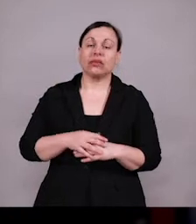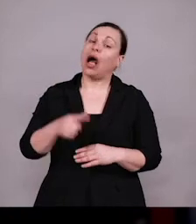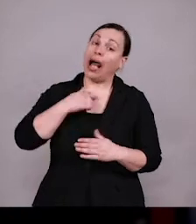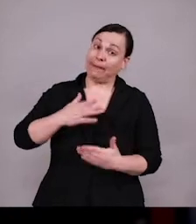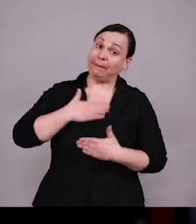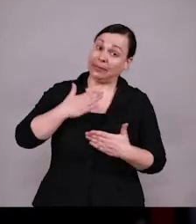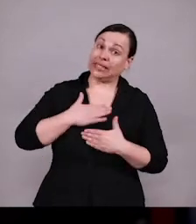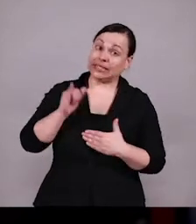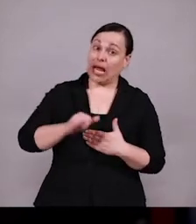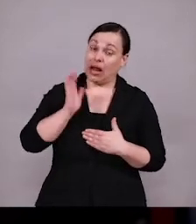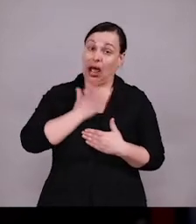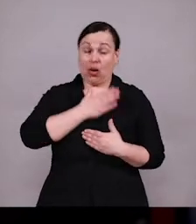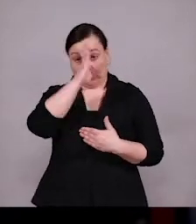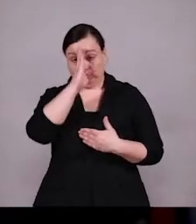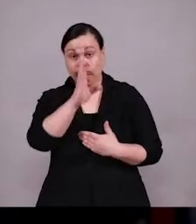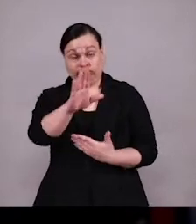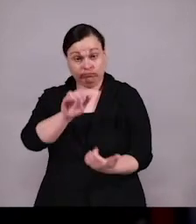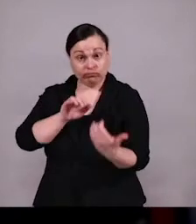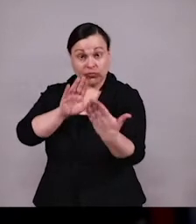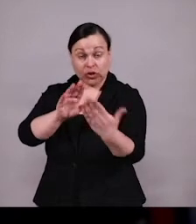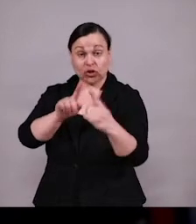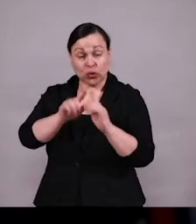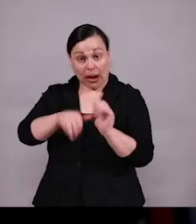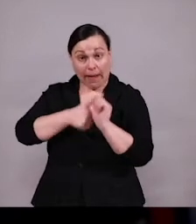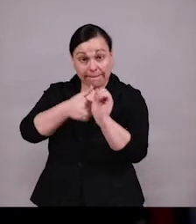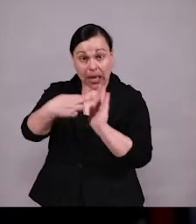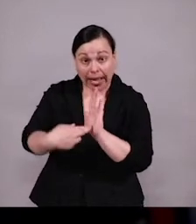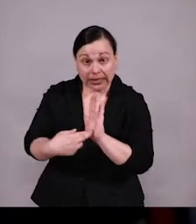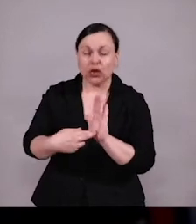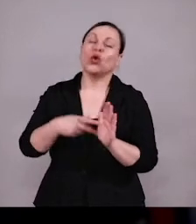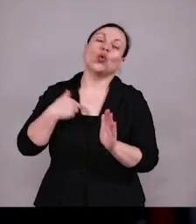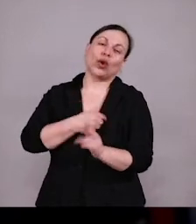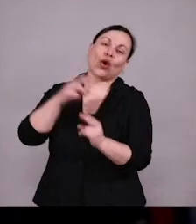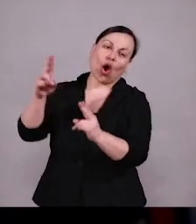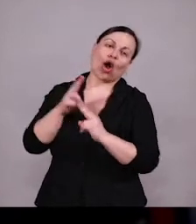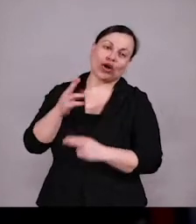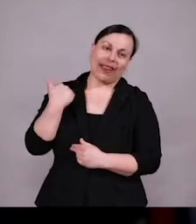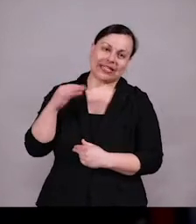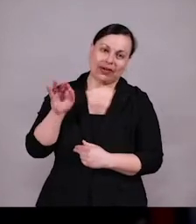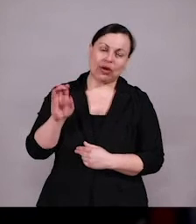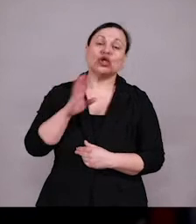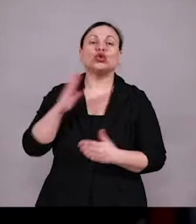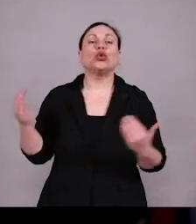straightforward approach to compliance, we were honored last February to co-host with the U.S